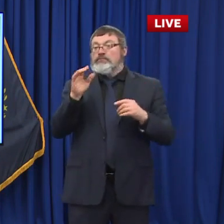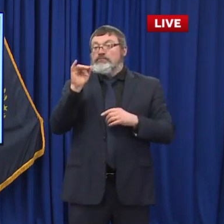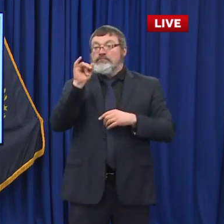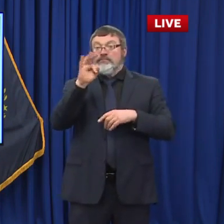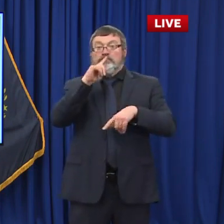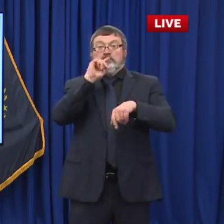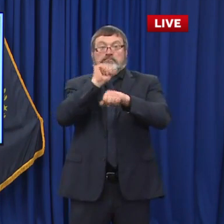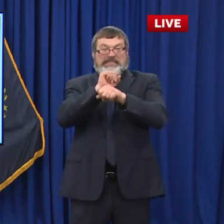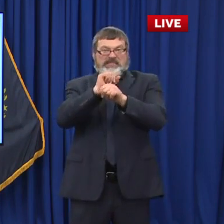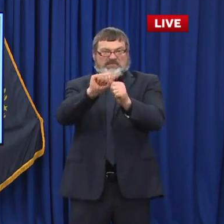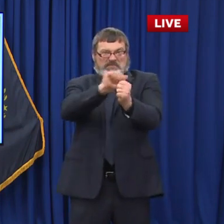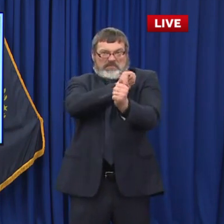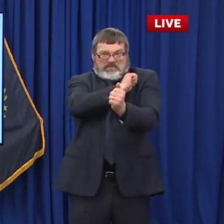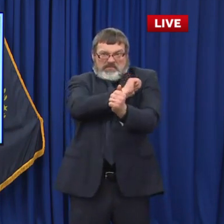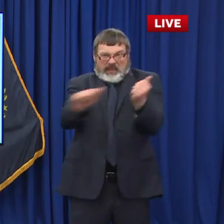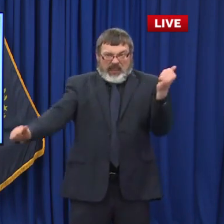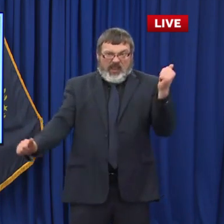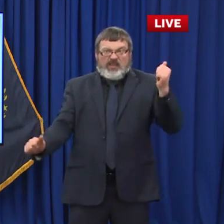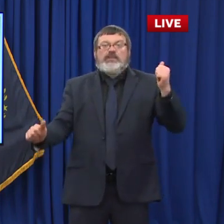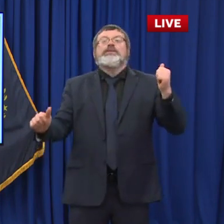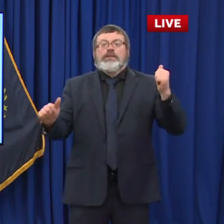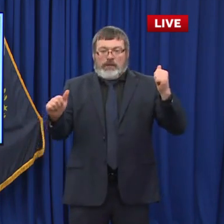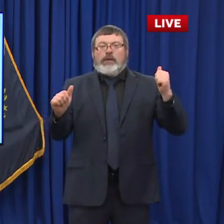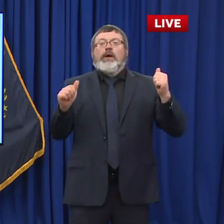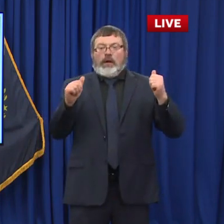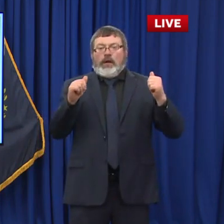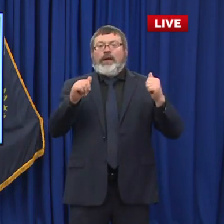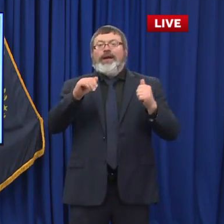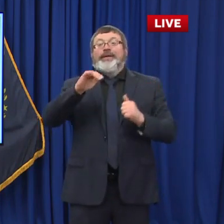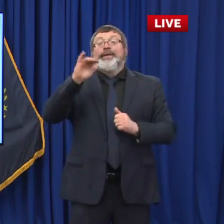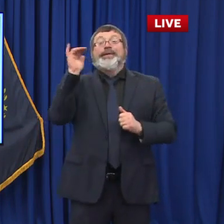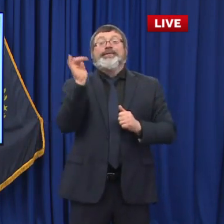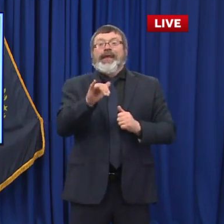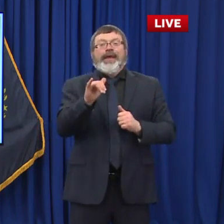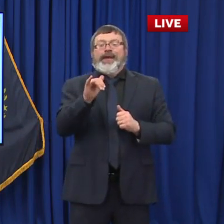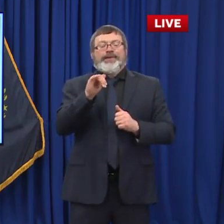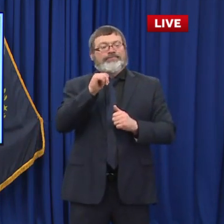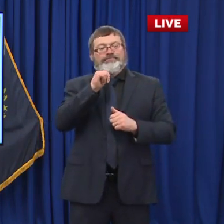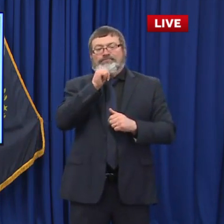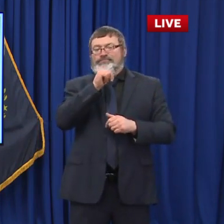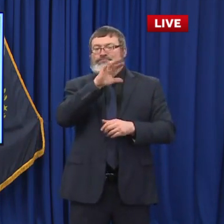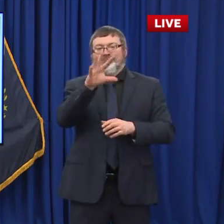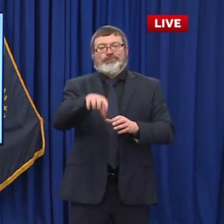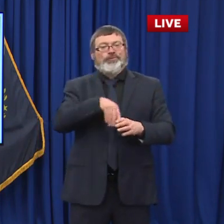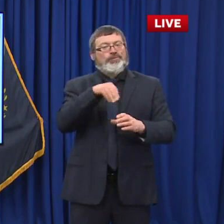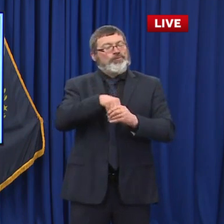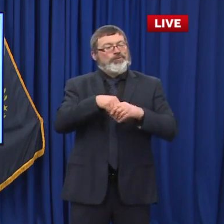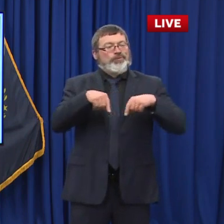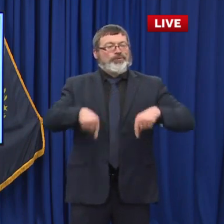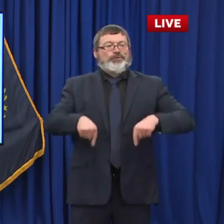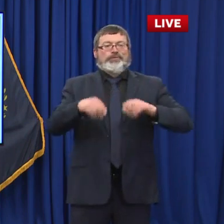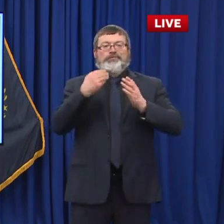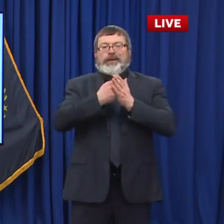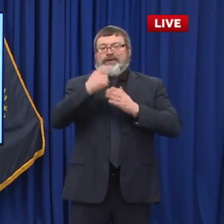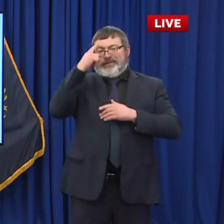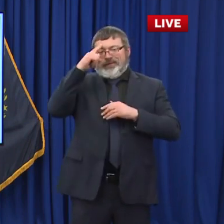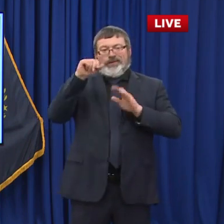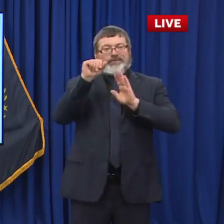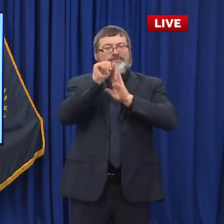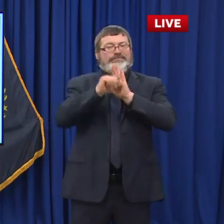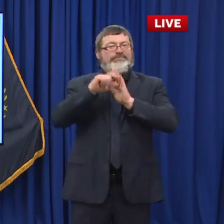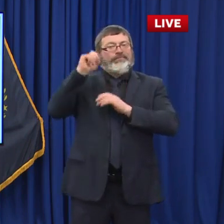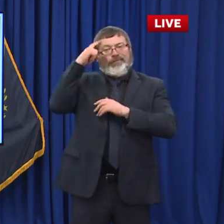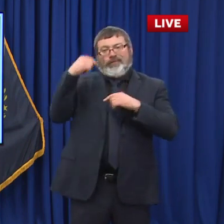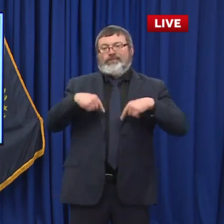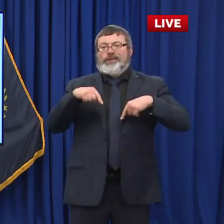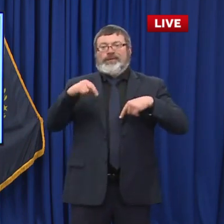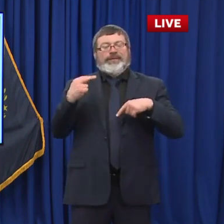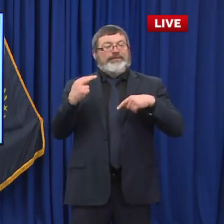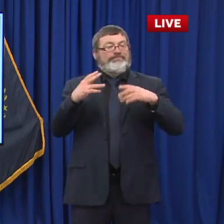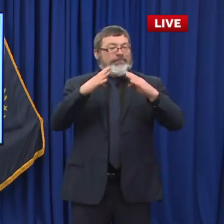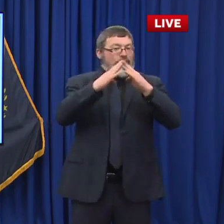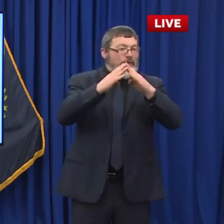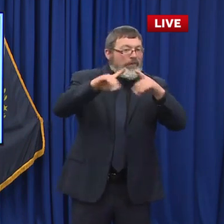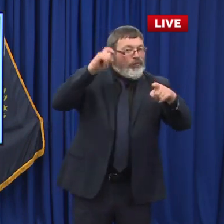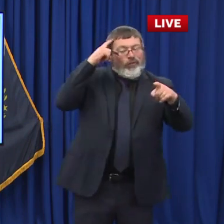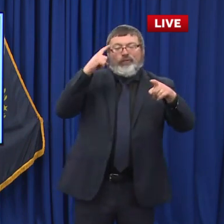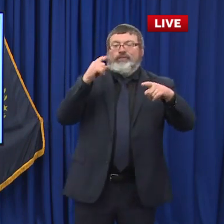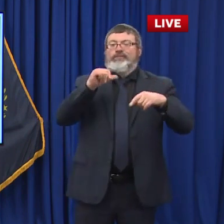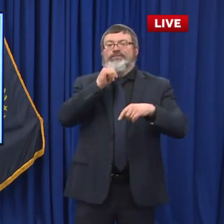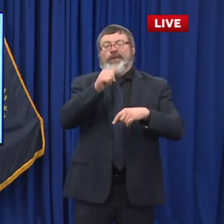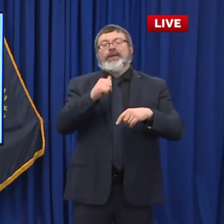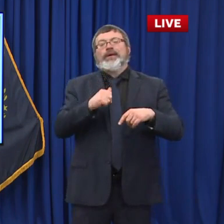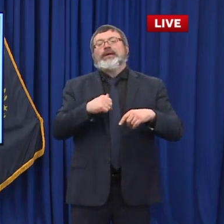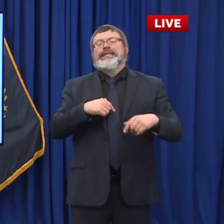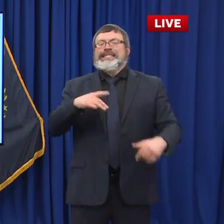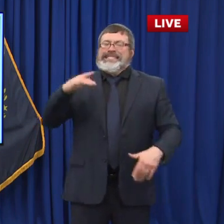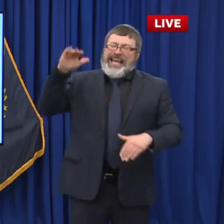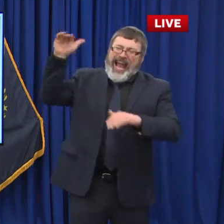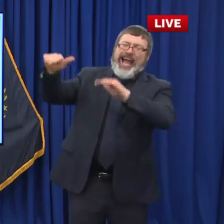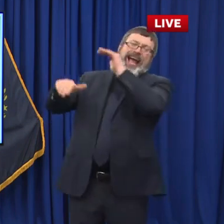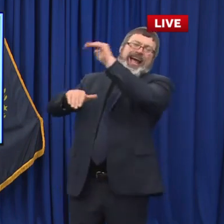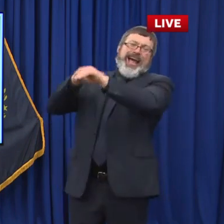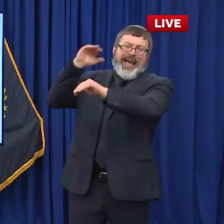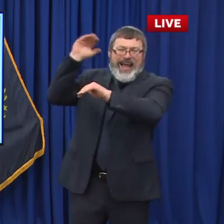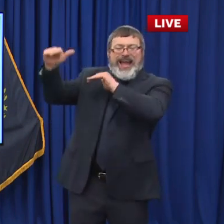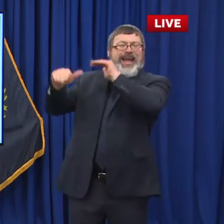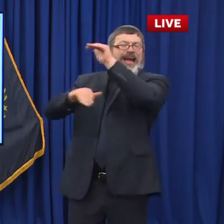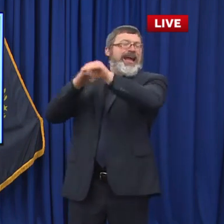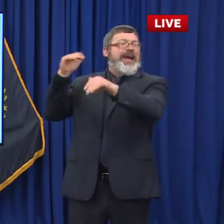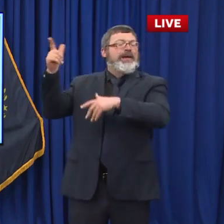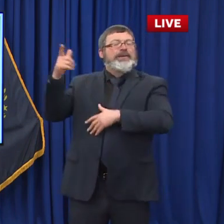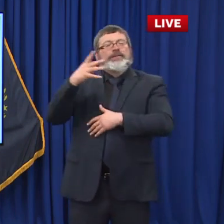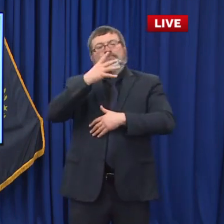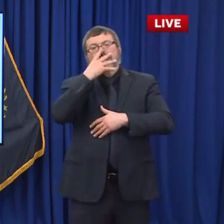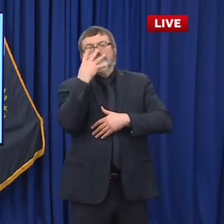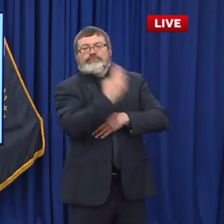IN THE EVENT THEY DO GET SOMETHING TOGETHER, IT DOES NOT LOOK LIKE THERE WILL BE FUNDS FOR STATE RELIEF OR DIRECT AID TO CITIES AND TOWNS.